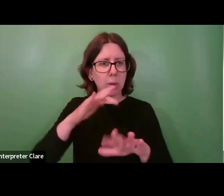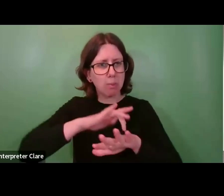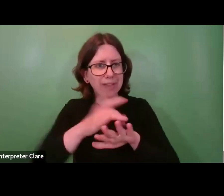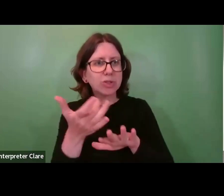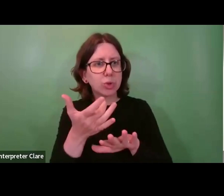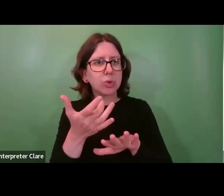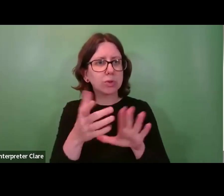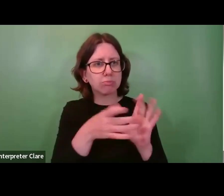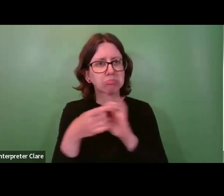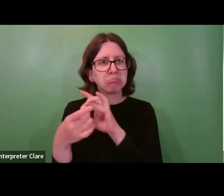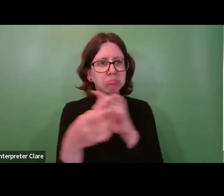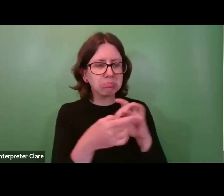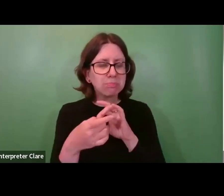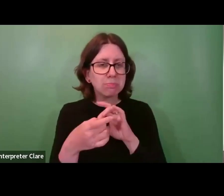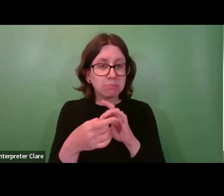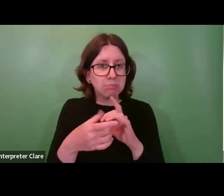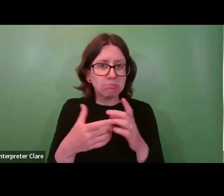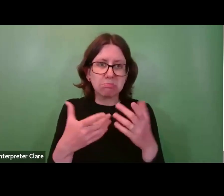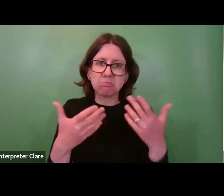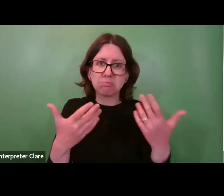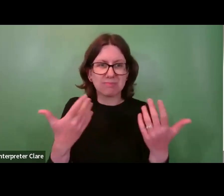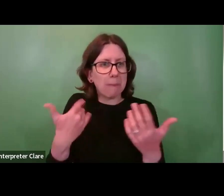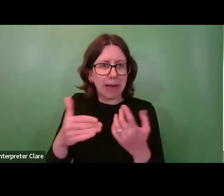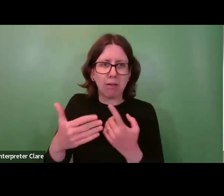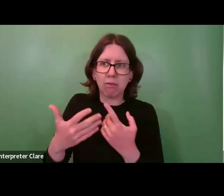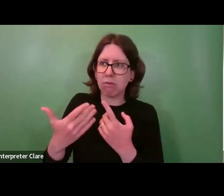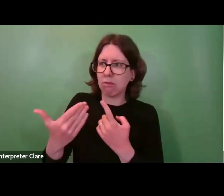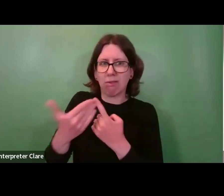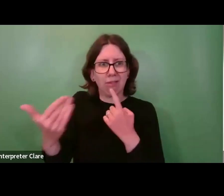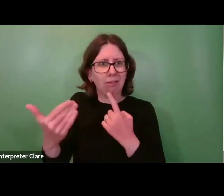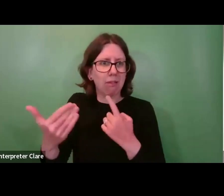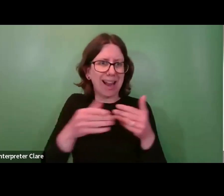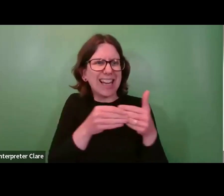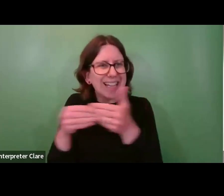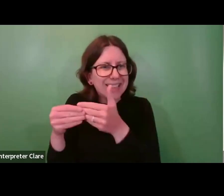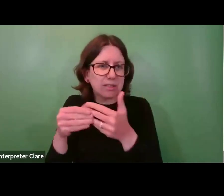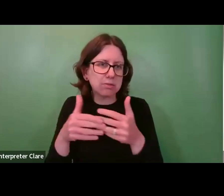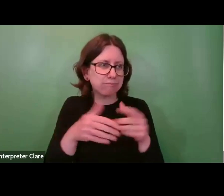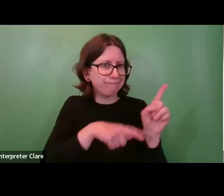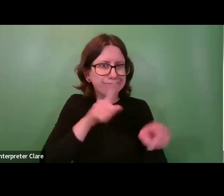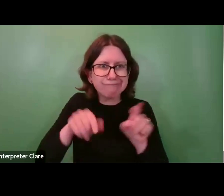who all have been sort of identified as leaders in their various fields, and we have a series of public